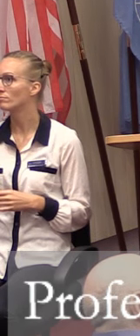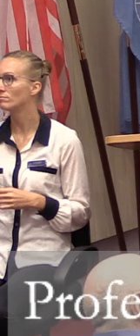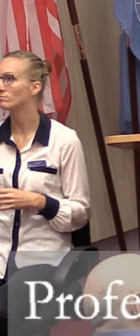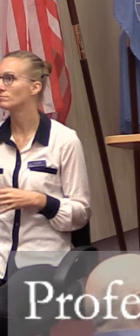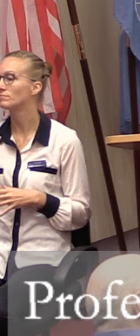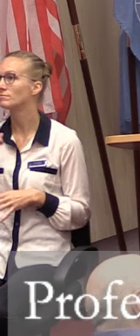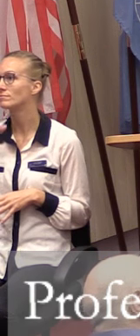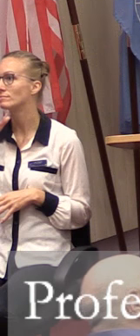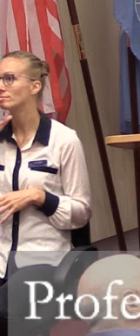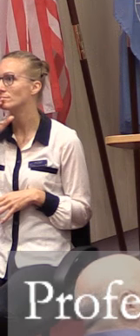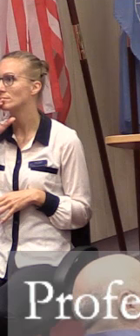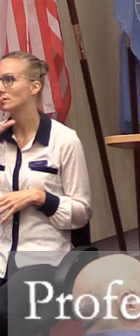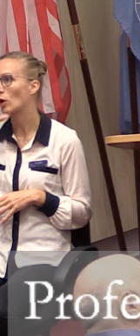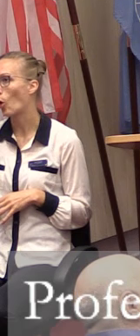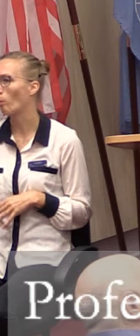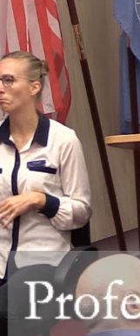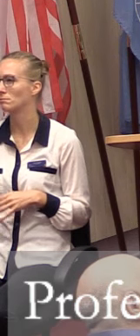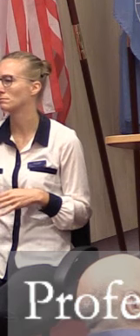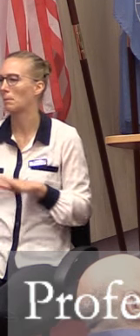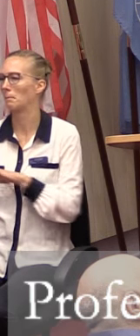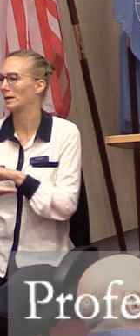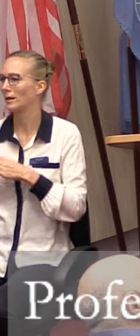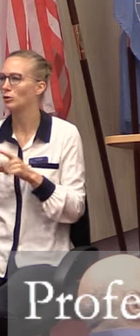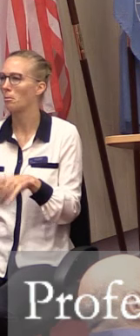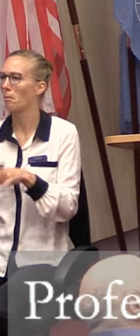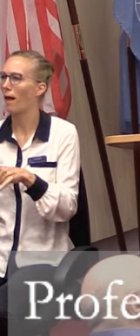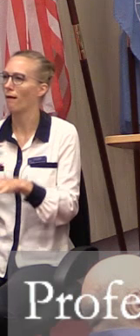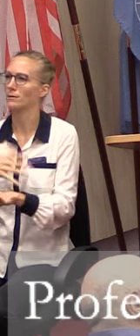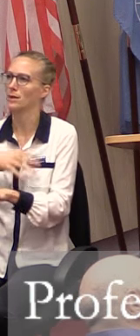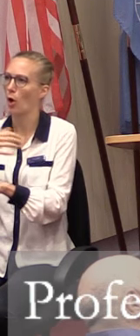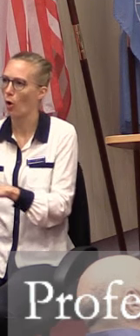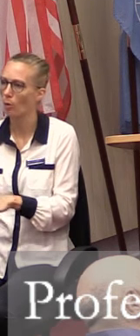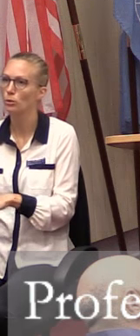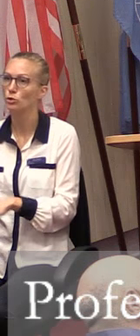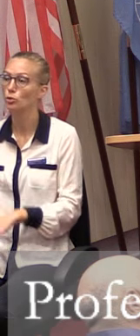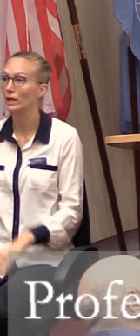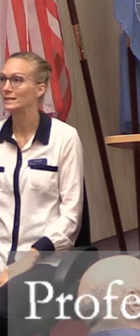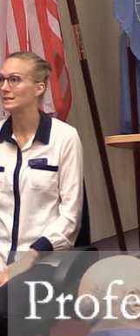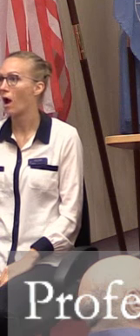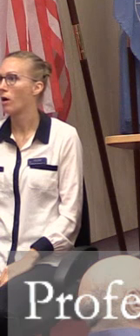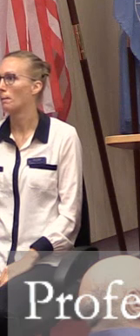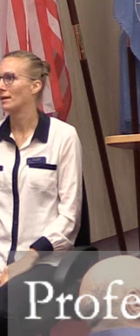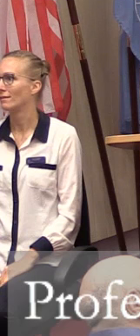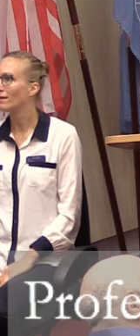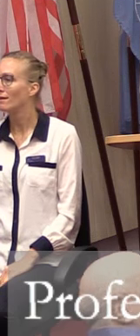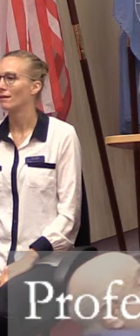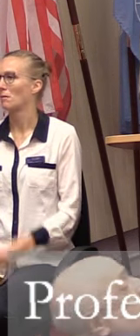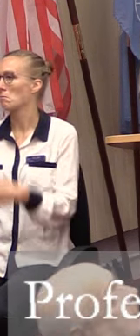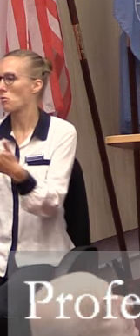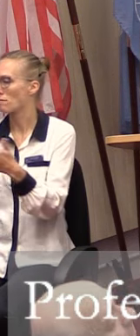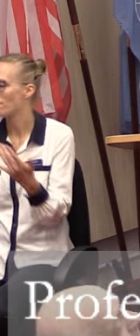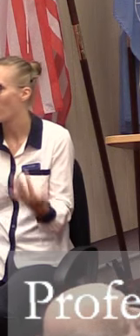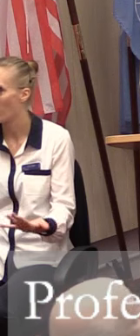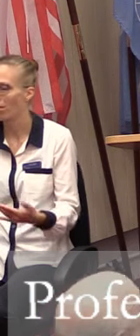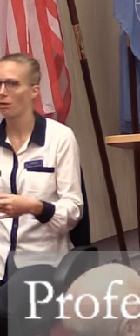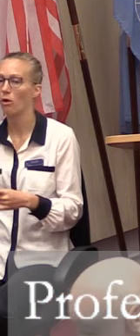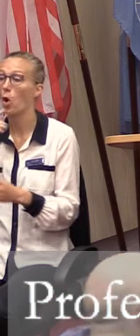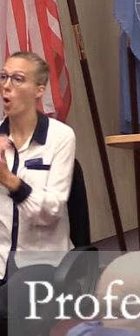you interpret a treaty? What is the nature of the UNCRPD? And an update on innovation